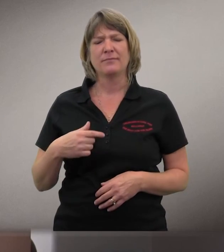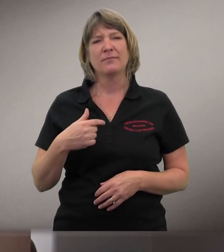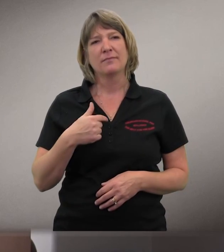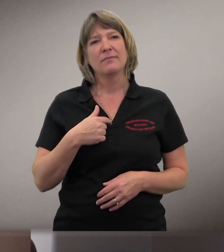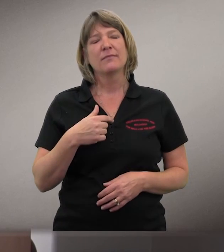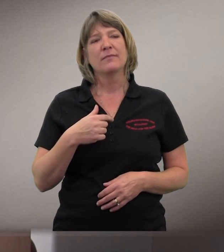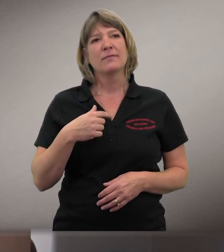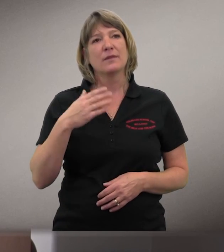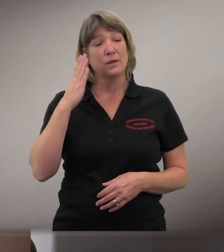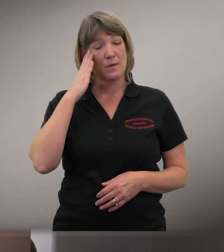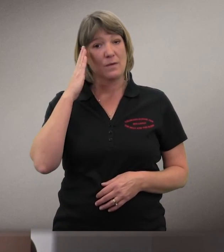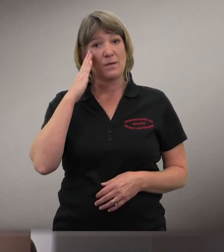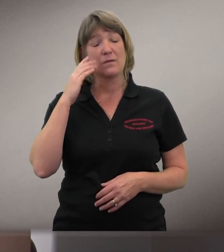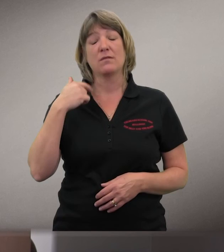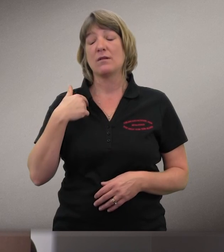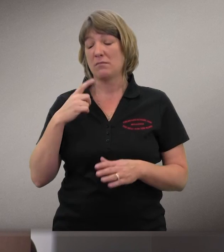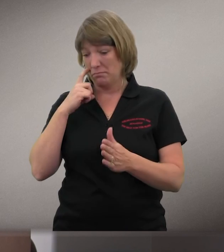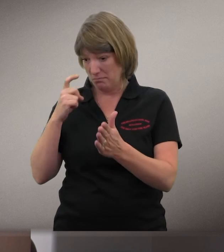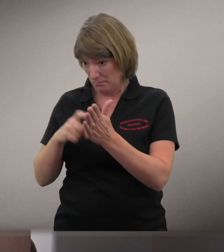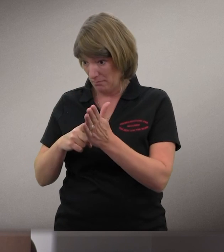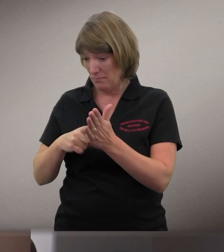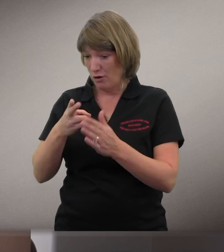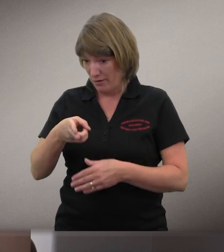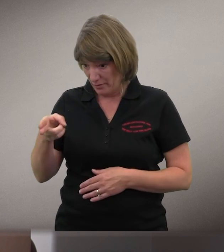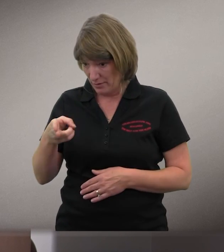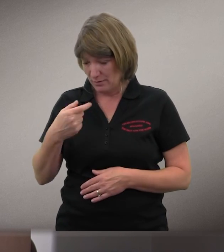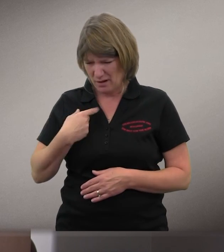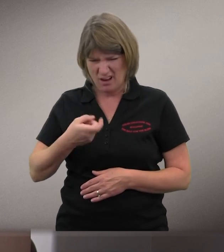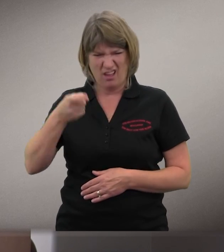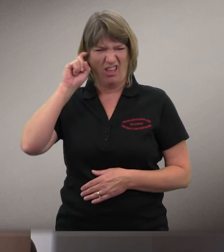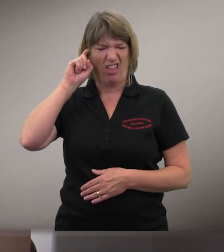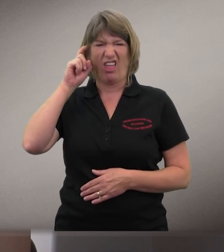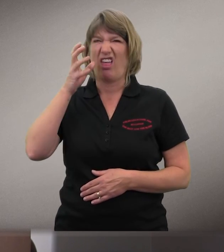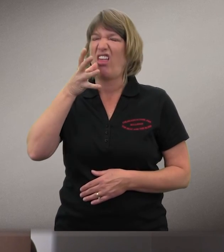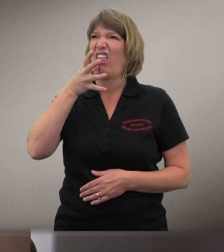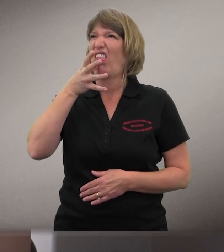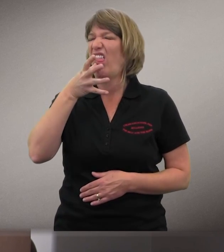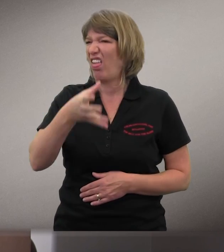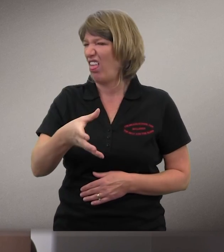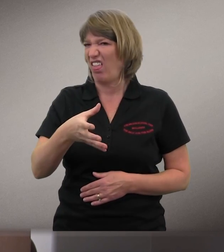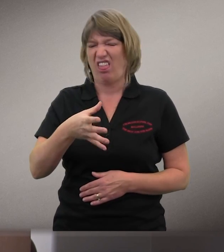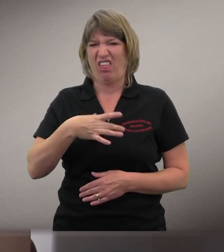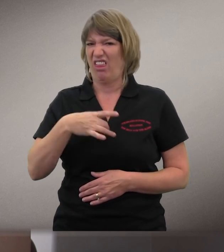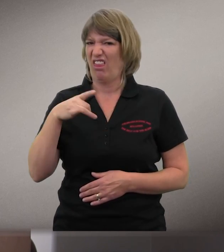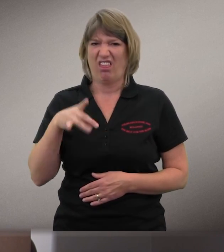I started using hearing aids right after they found out that I was hard of hearing, and I hated them.